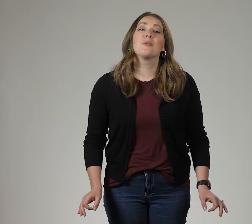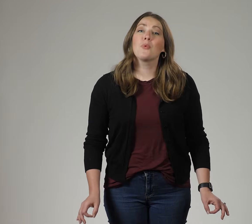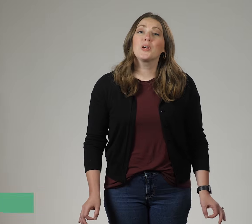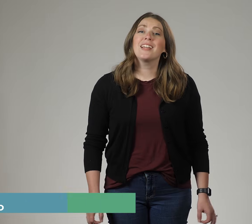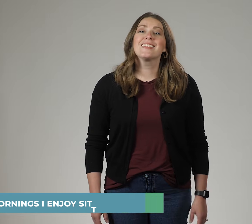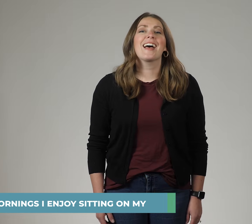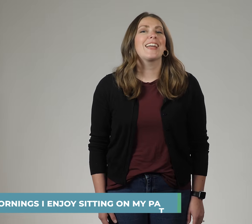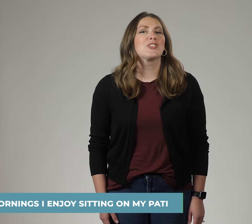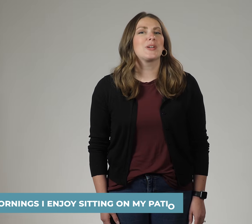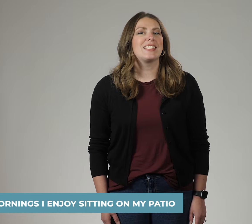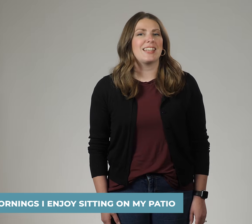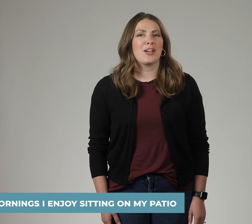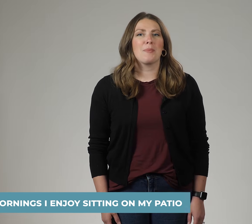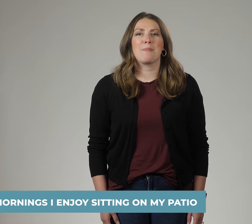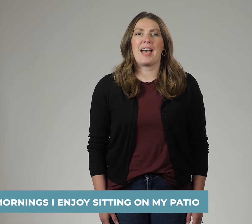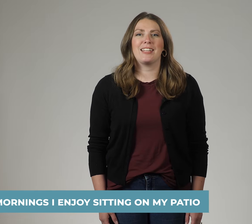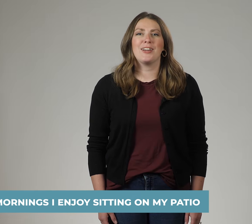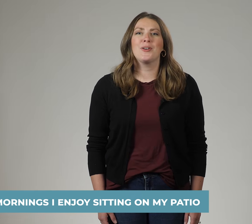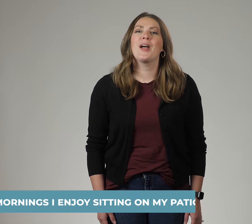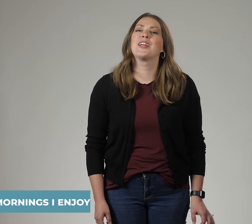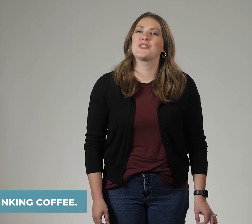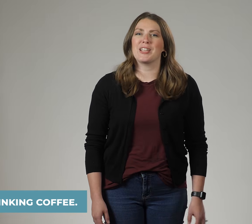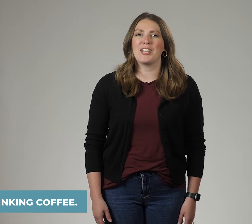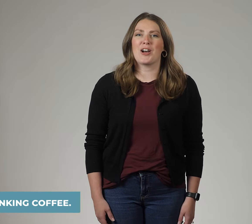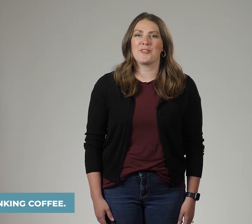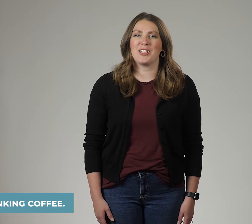In the mornings I enjoy sitting on my patio and drinking coffee.